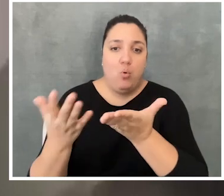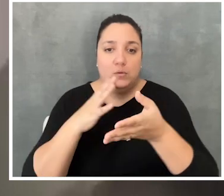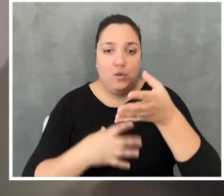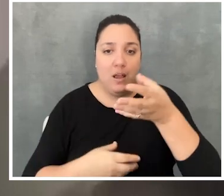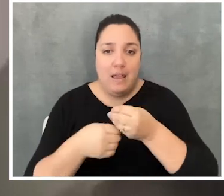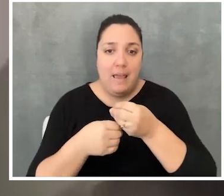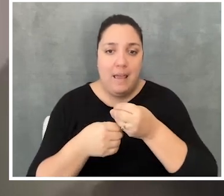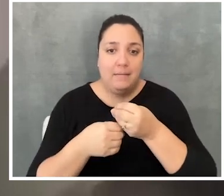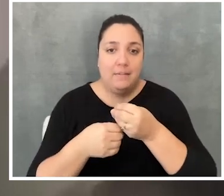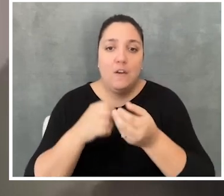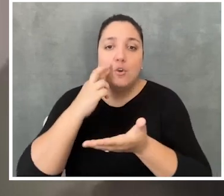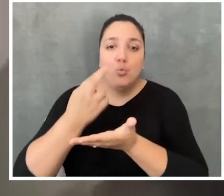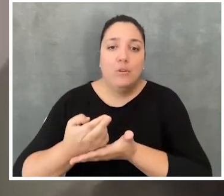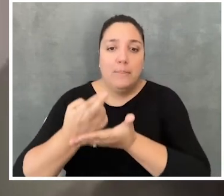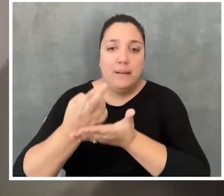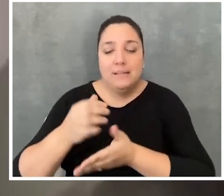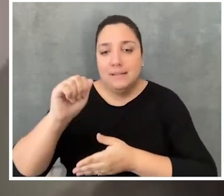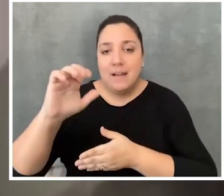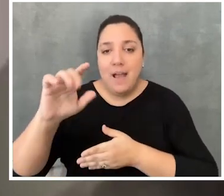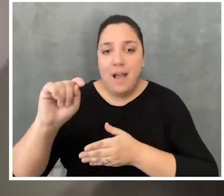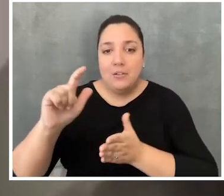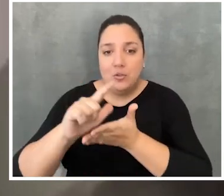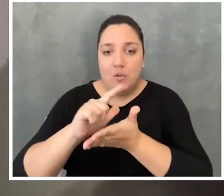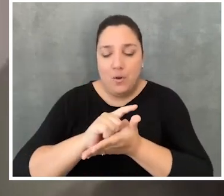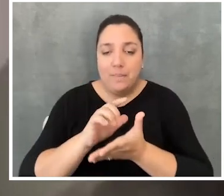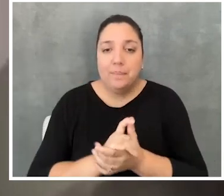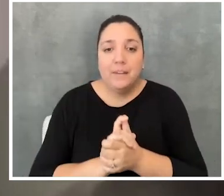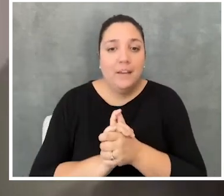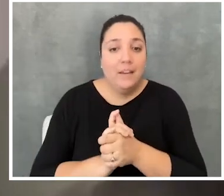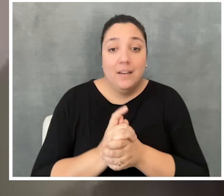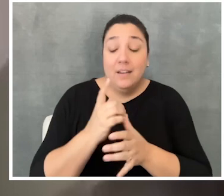of the Rehabilitation Act, because it is great, great news.